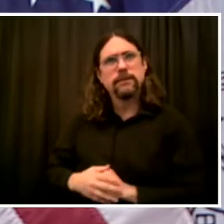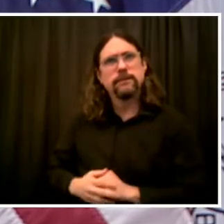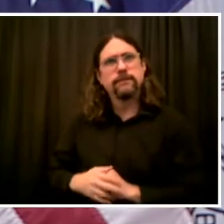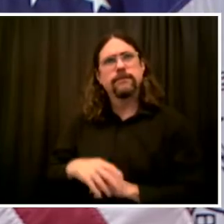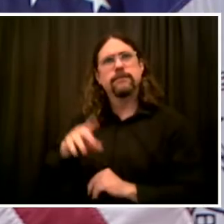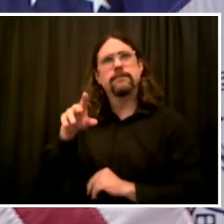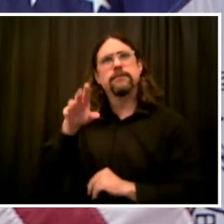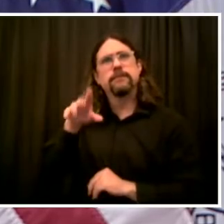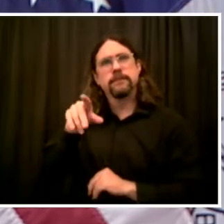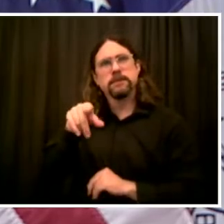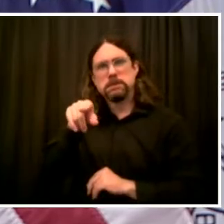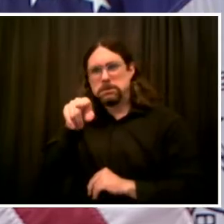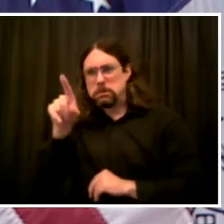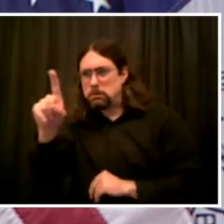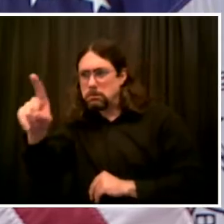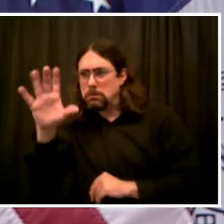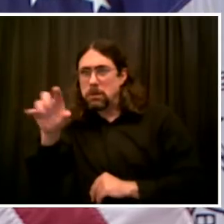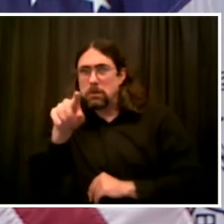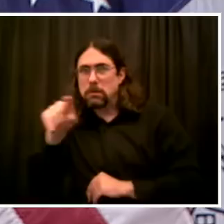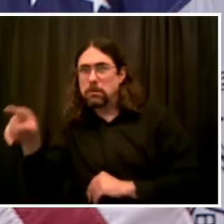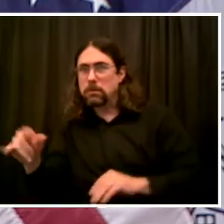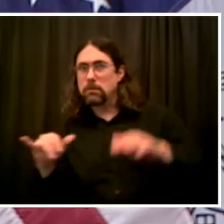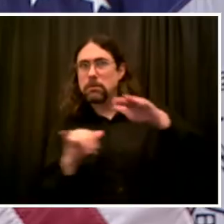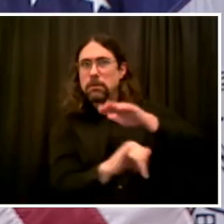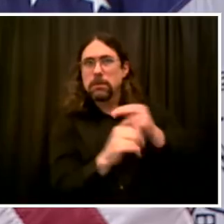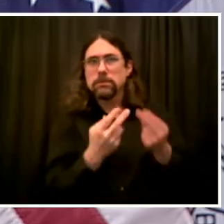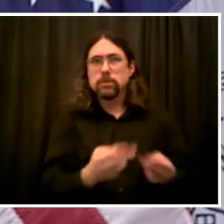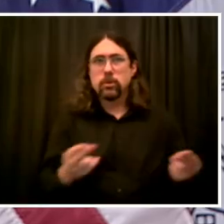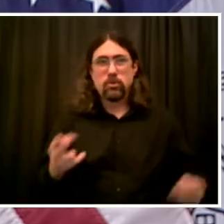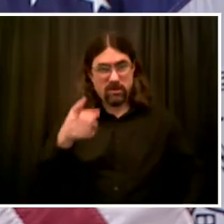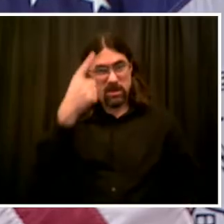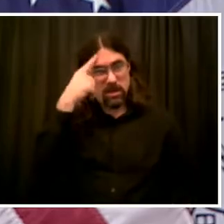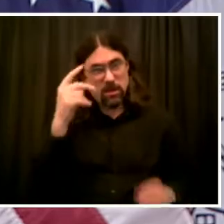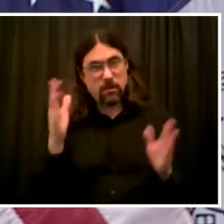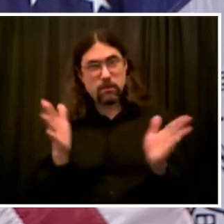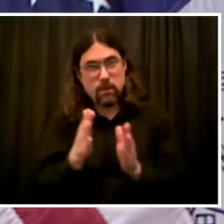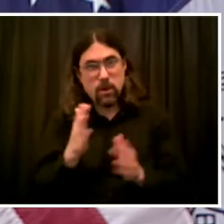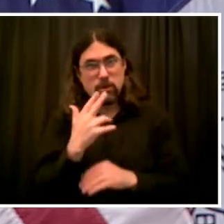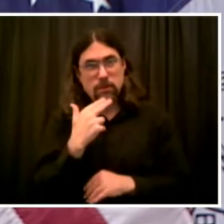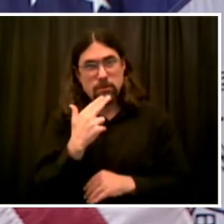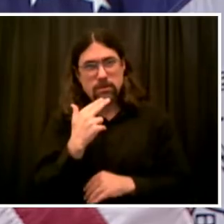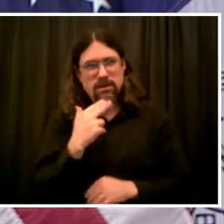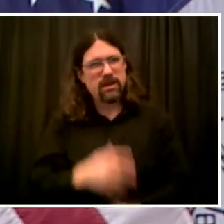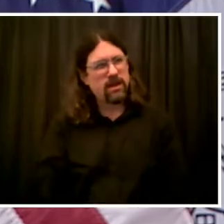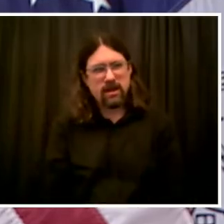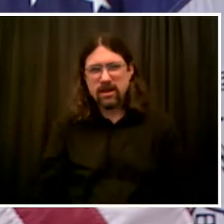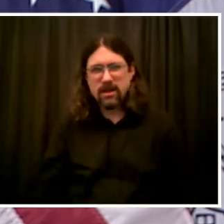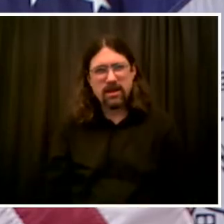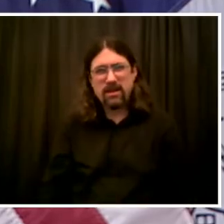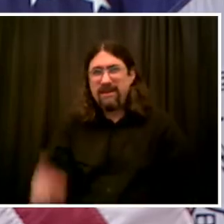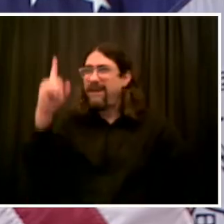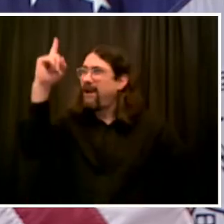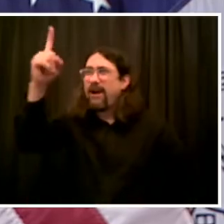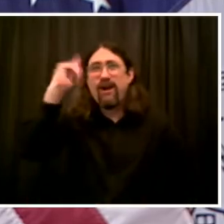N ITHE LAST EIGHT DAYS, NINE DAYS, 100 HOMELESS OPPELEA CME IN, STAYED IN, IT WOULD BE A VICTORY UNTO ITSELF BECAUSE